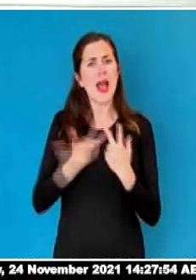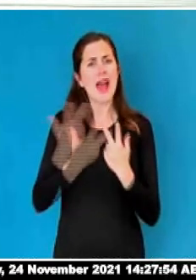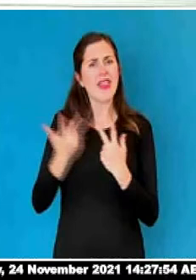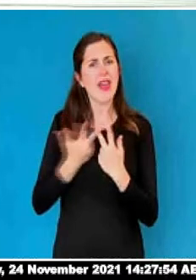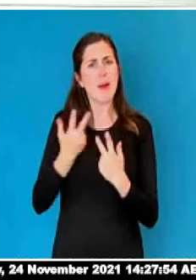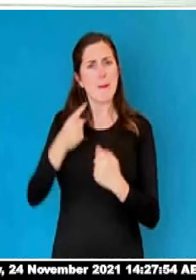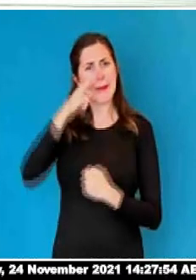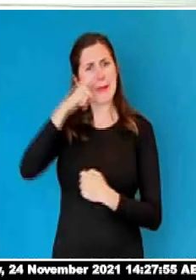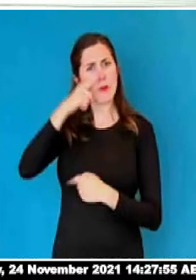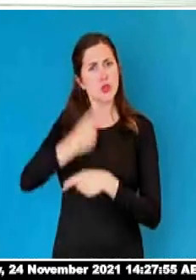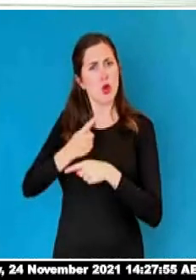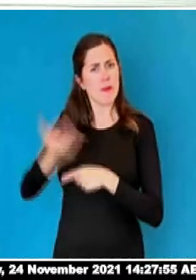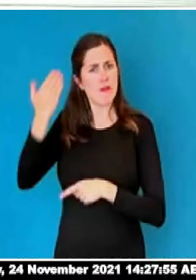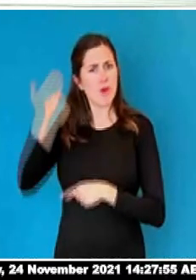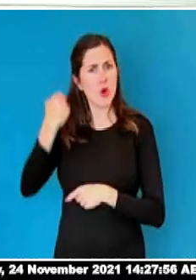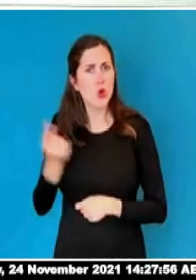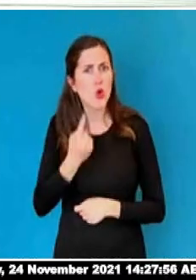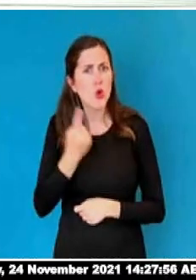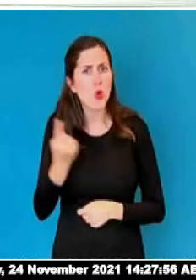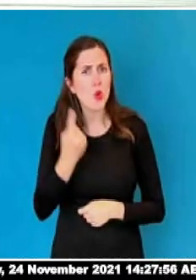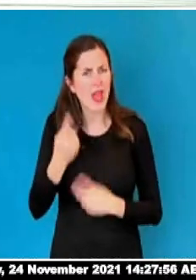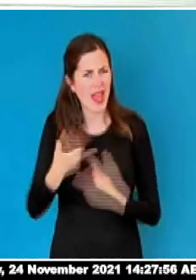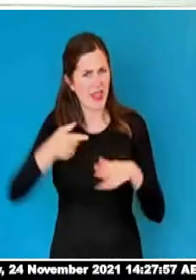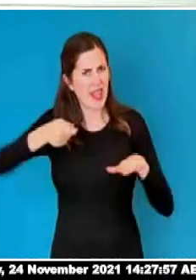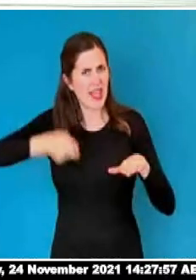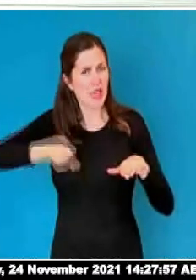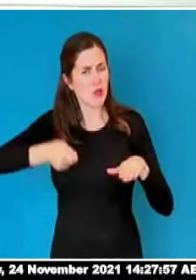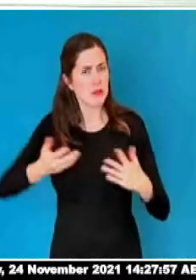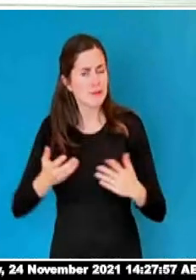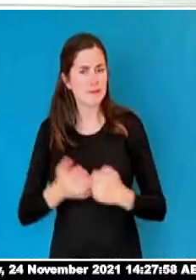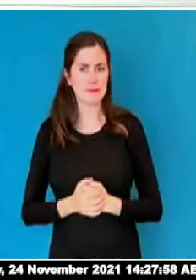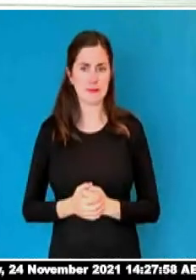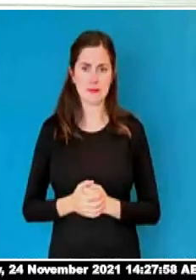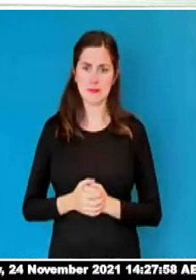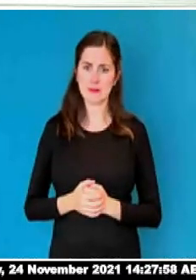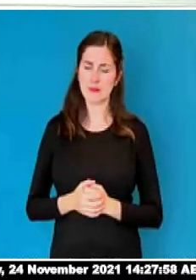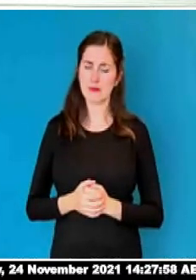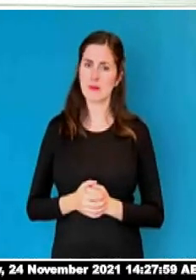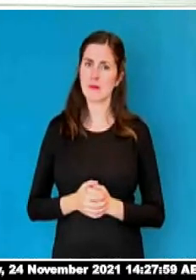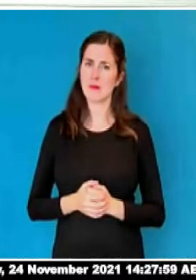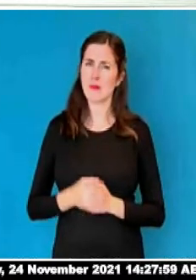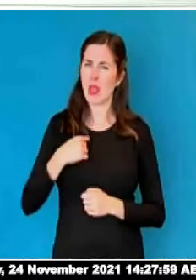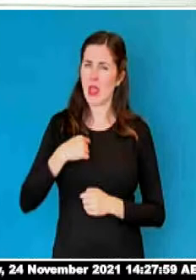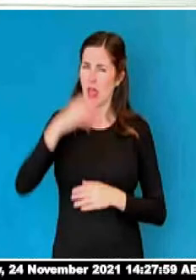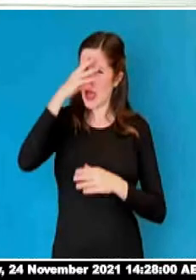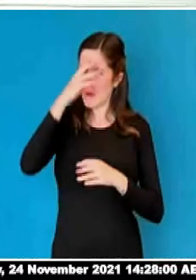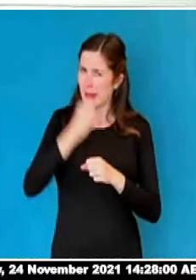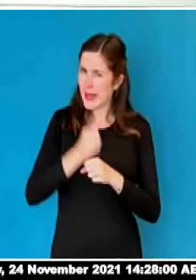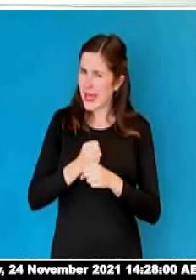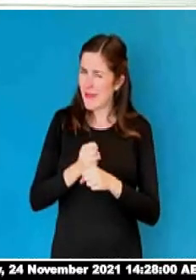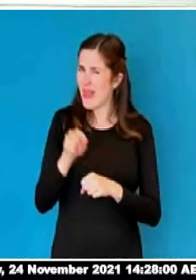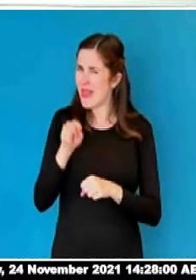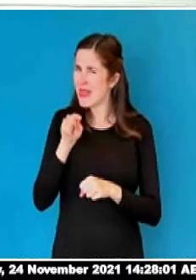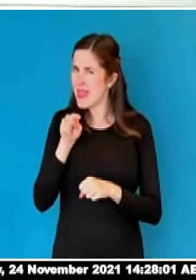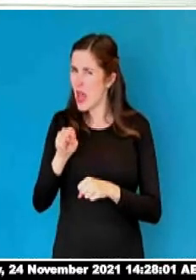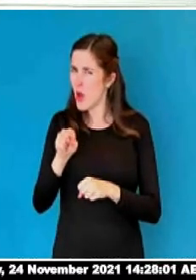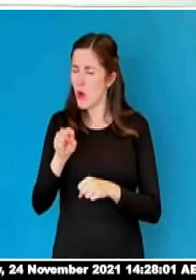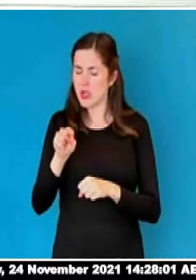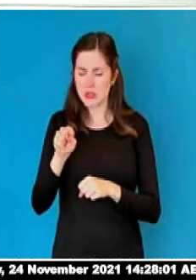I believe it was some of the witness summaries that I read in